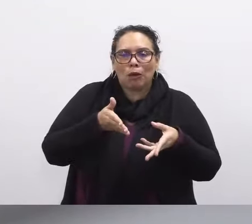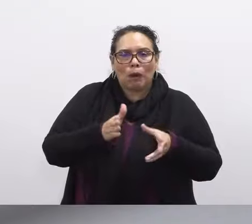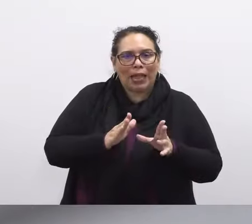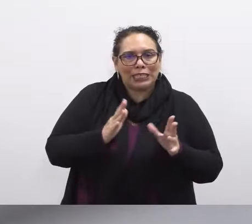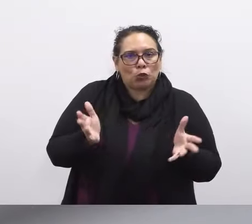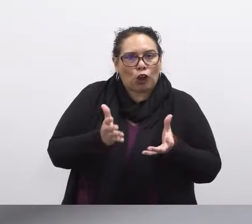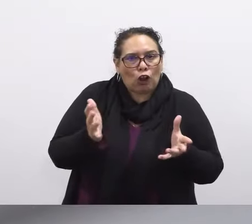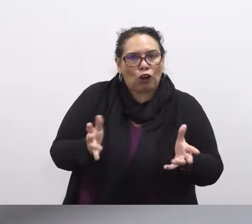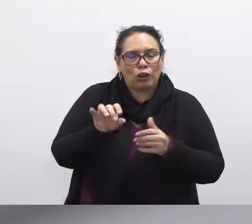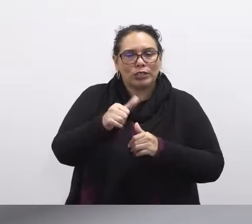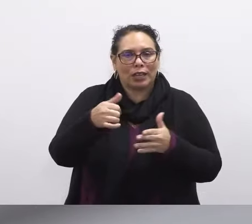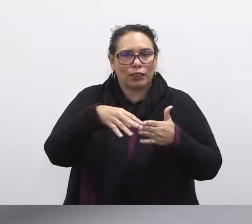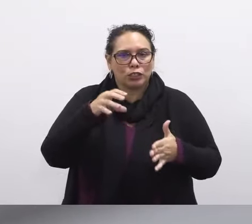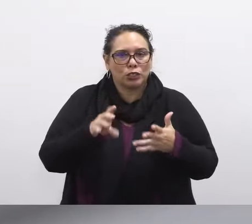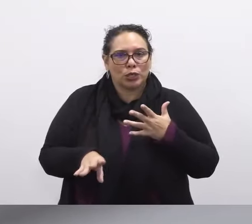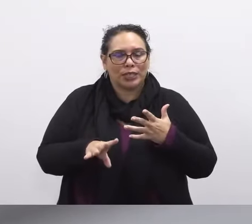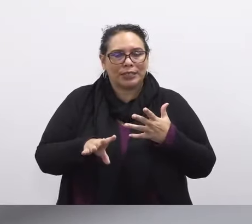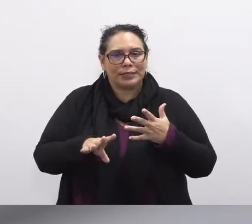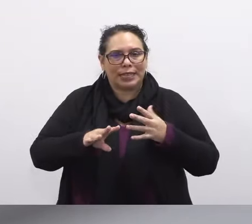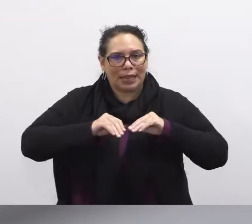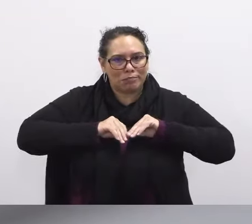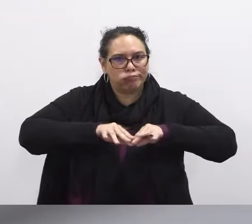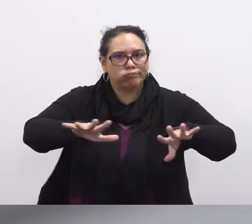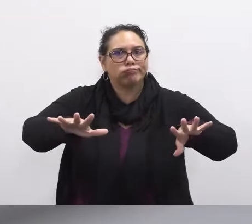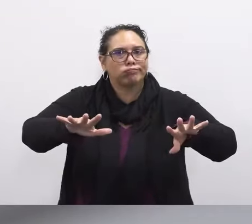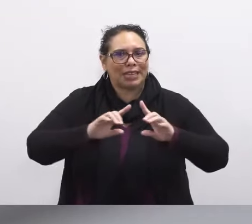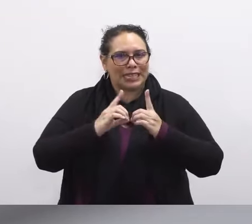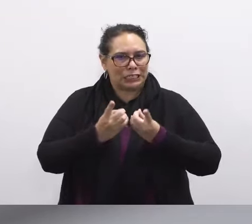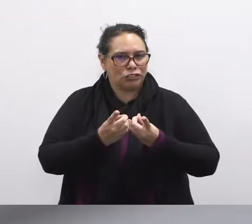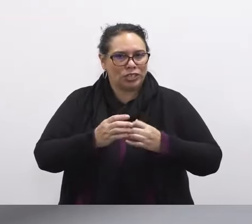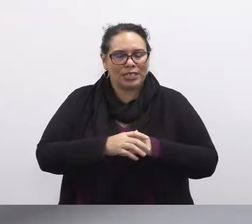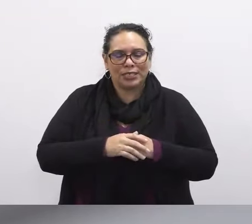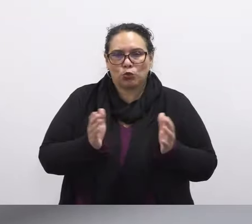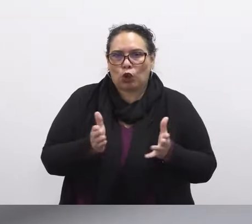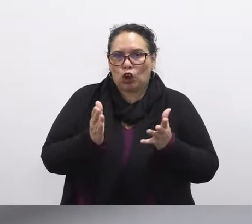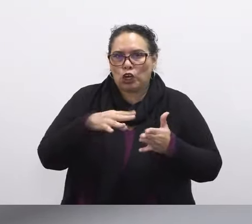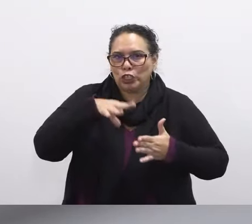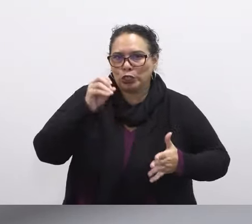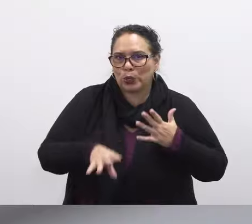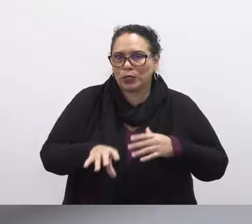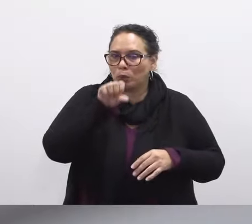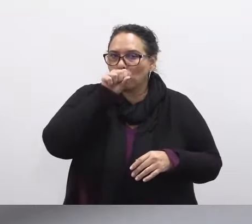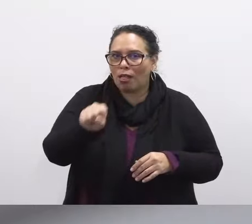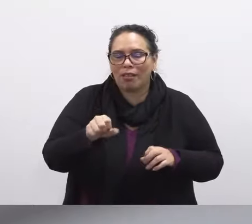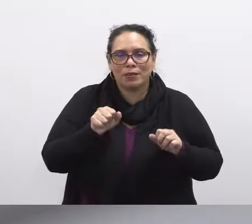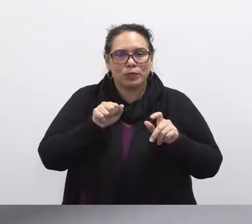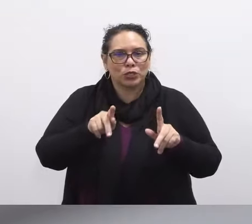that they put out across the district. And so I love the opportunity when our students can take action